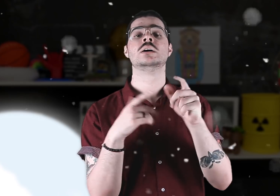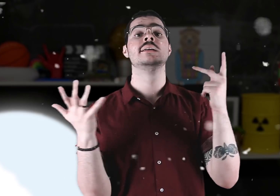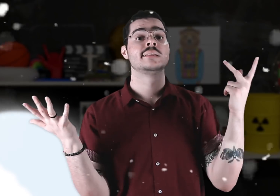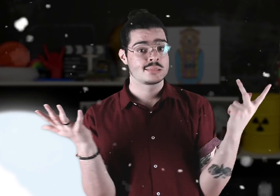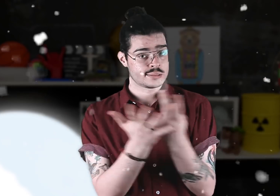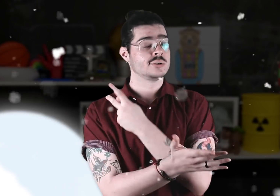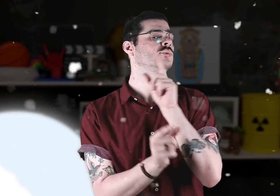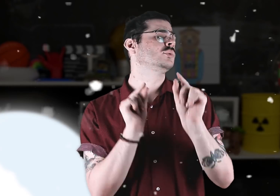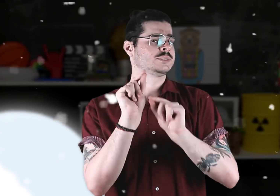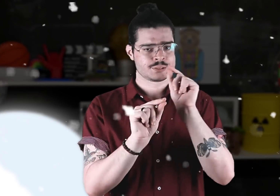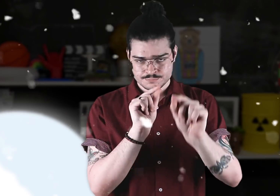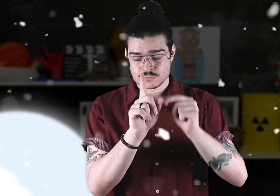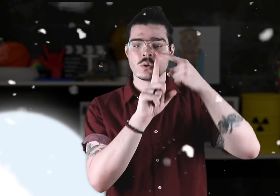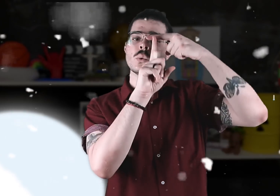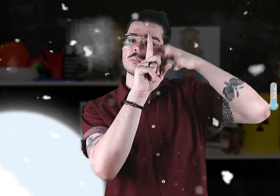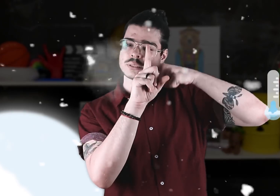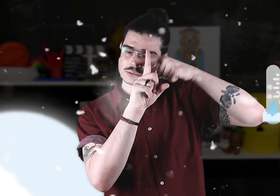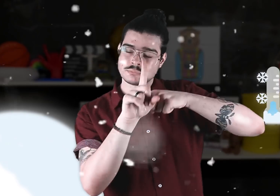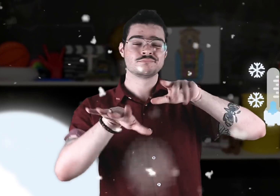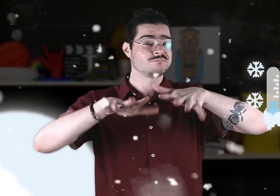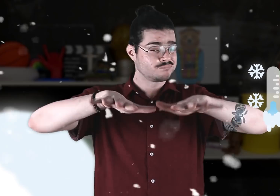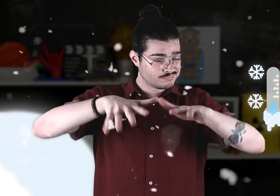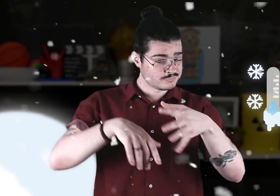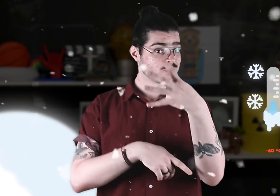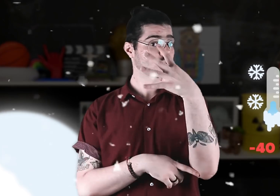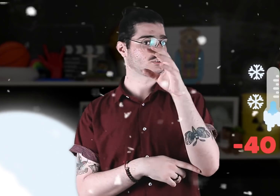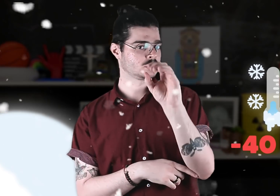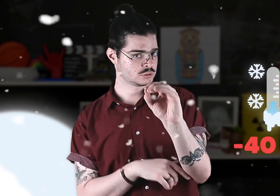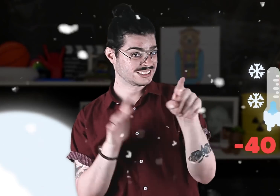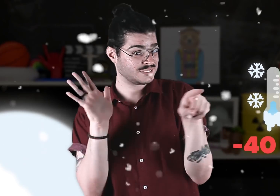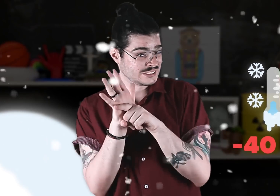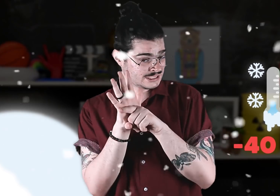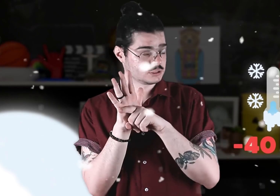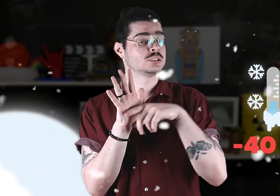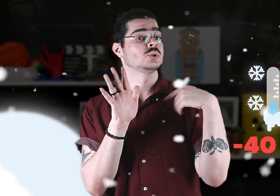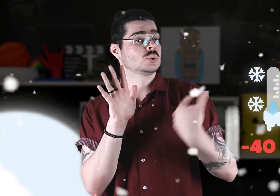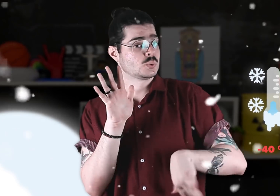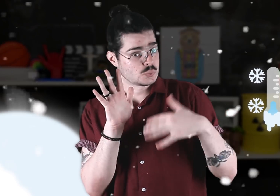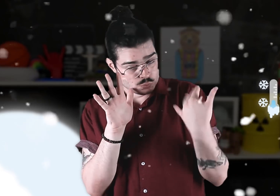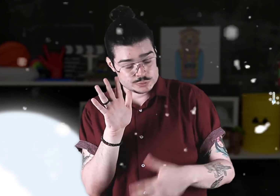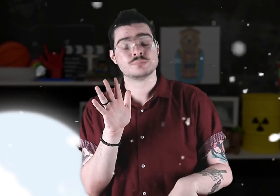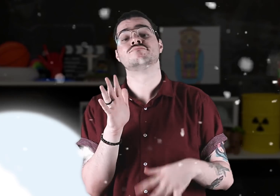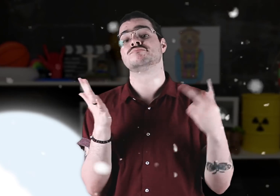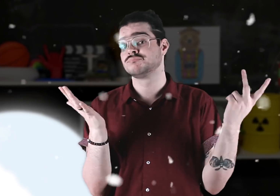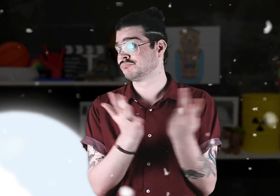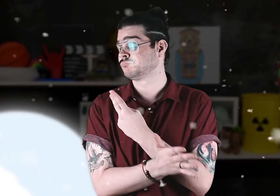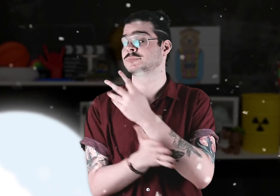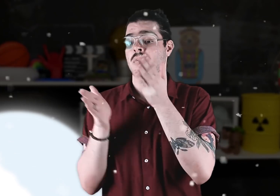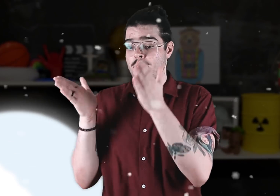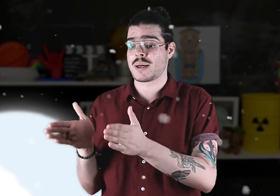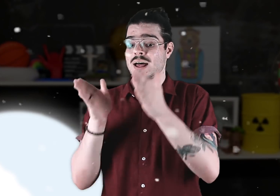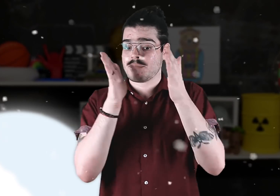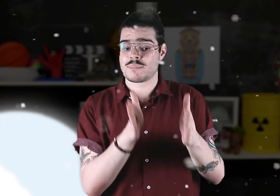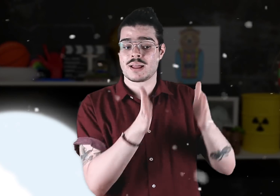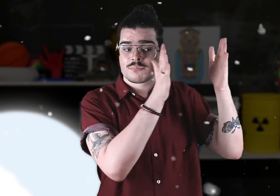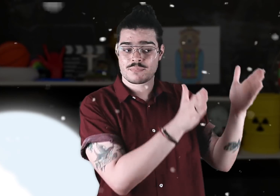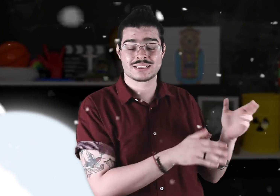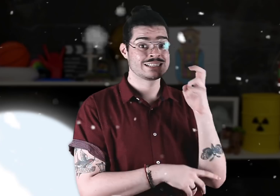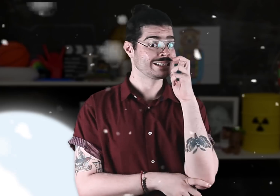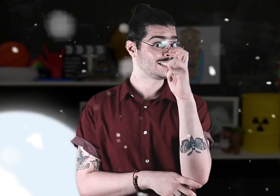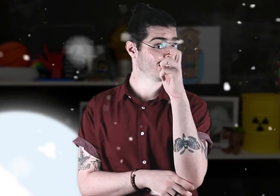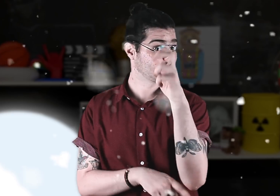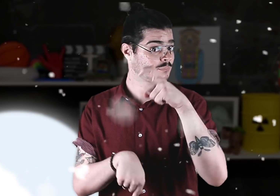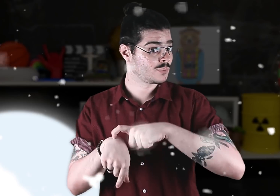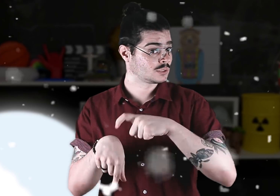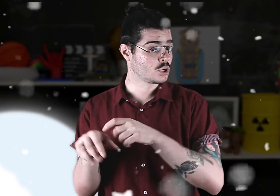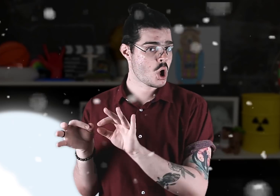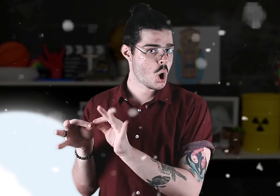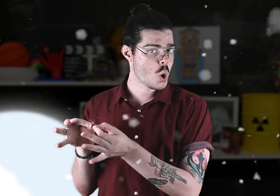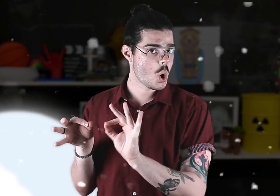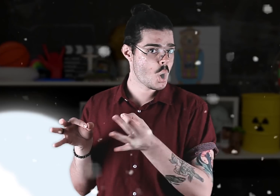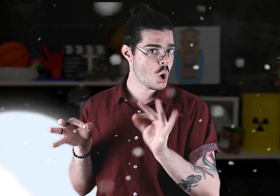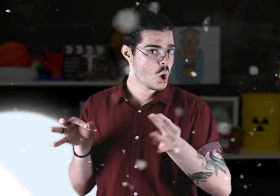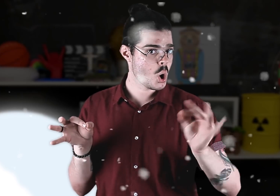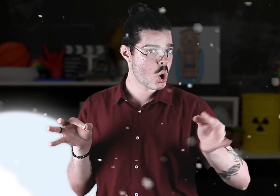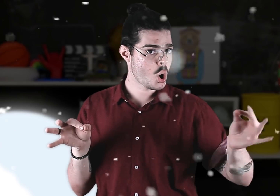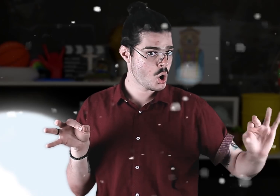average temperature was -40 ºC, there were about five long periods, they